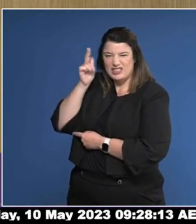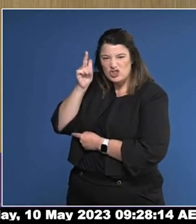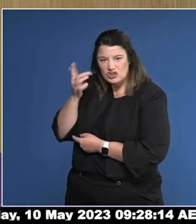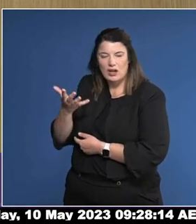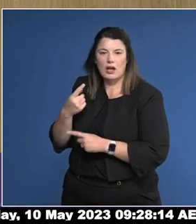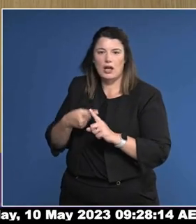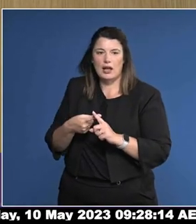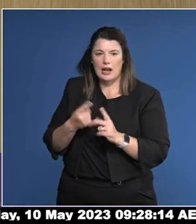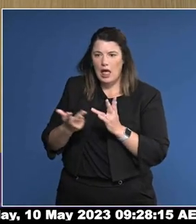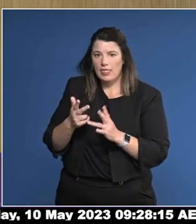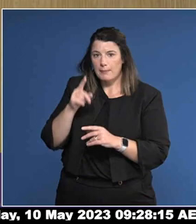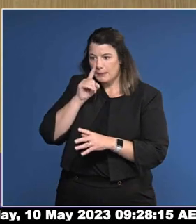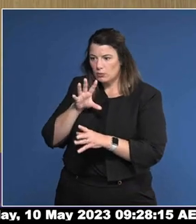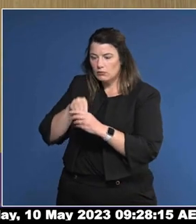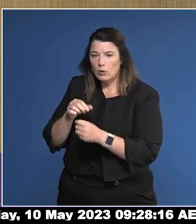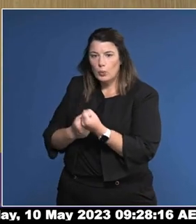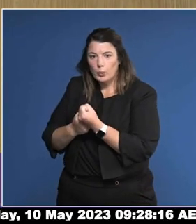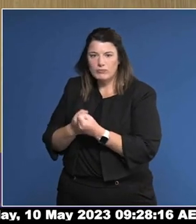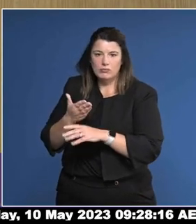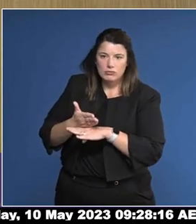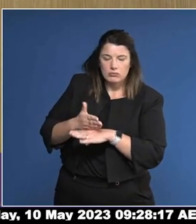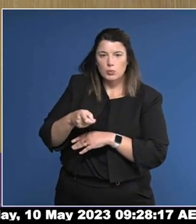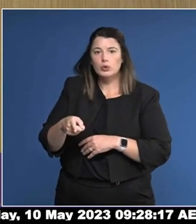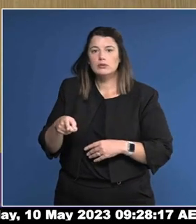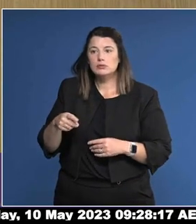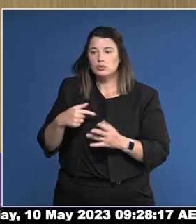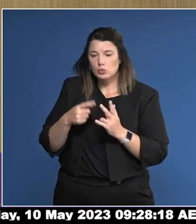workers who provided support with them in order to gather information about their